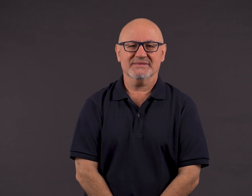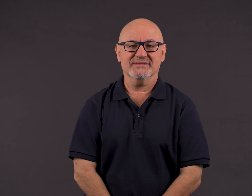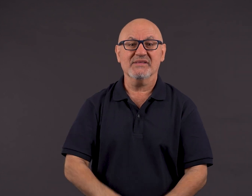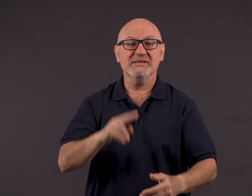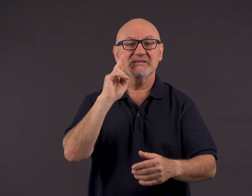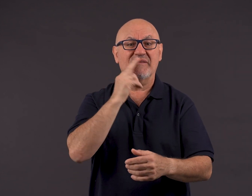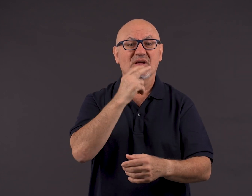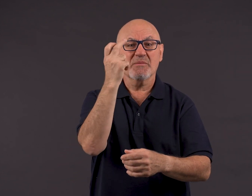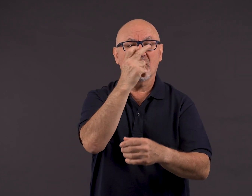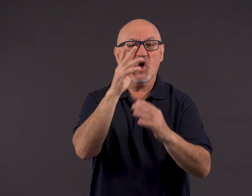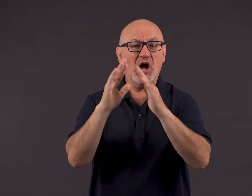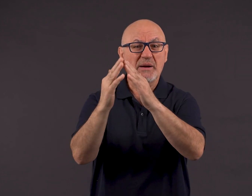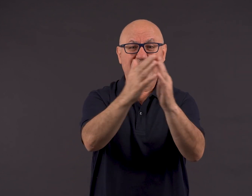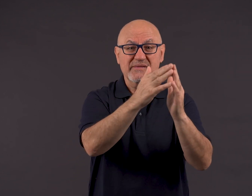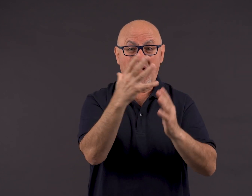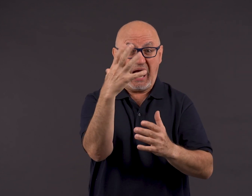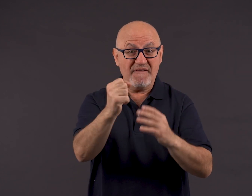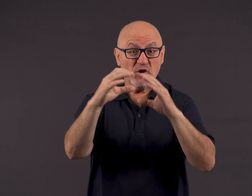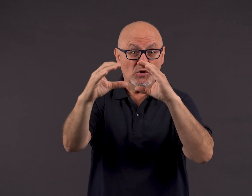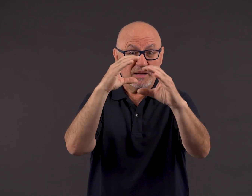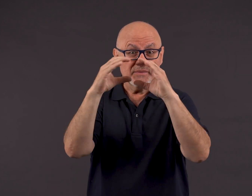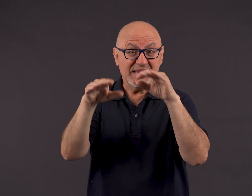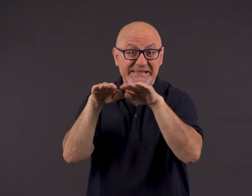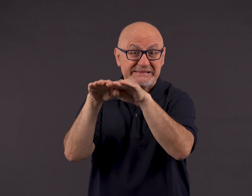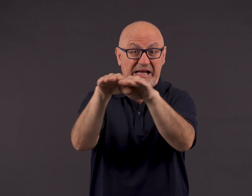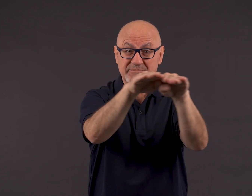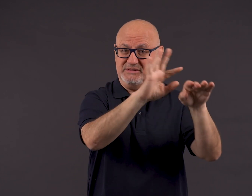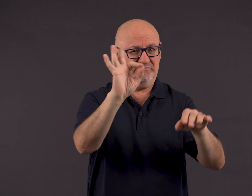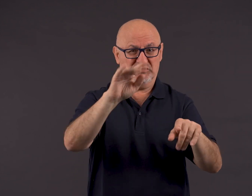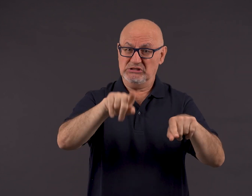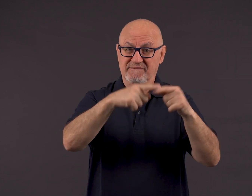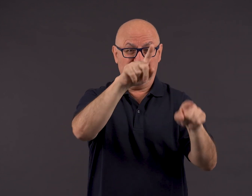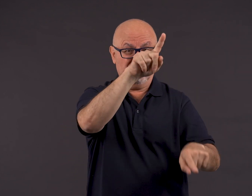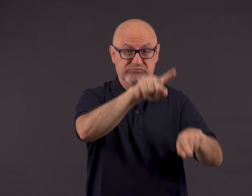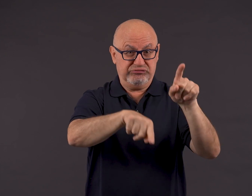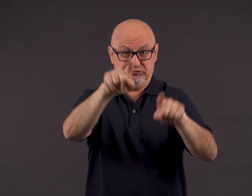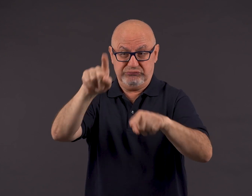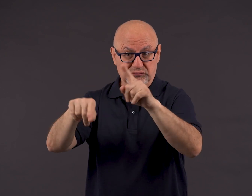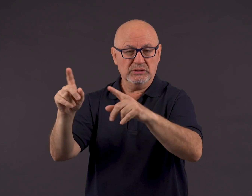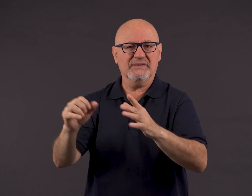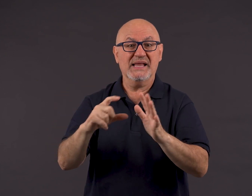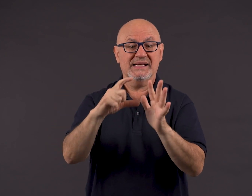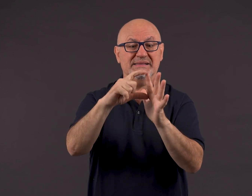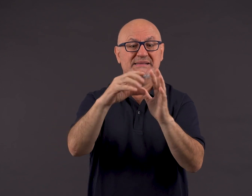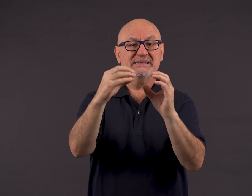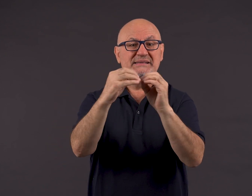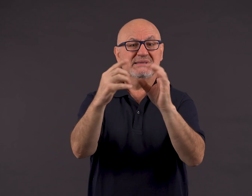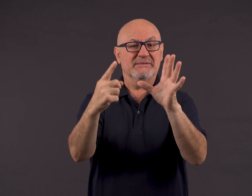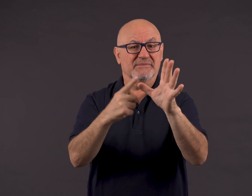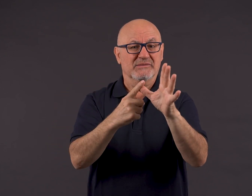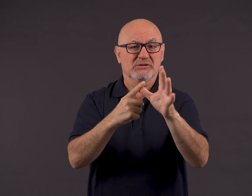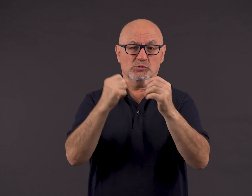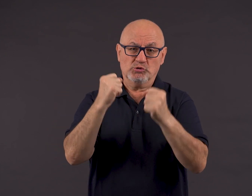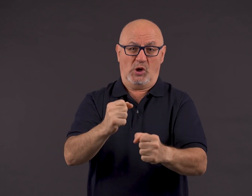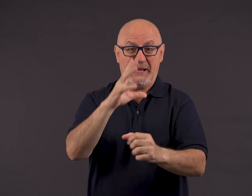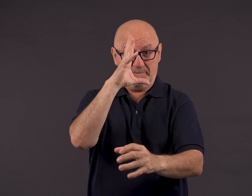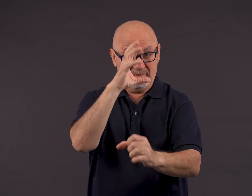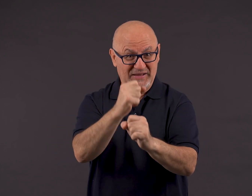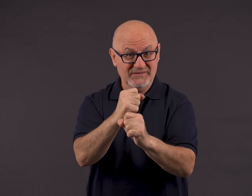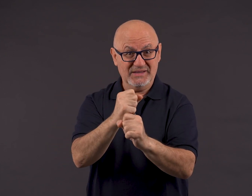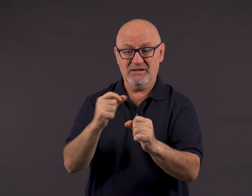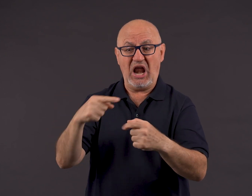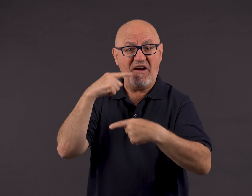Deafblind Community are very diverse in how they communicate. Deafblind Australia firmly believes